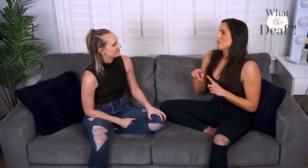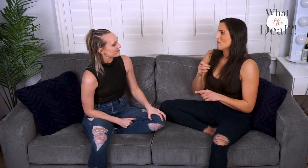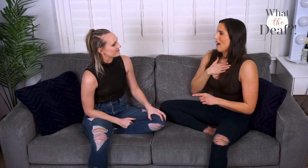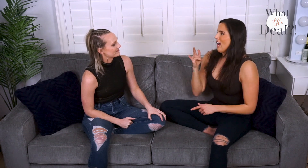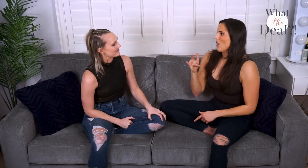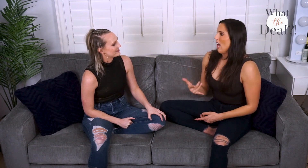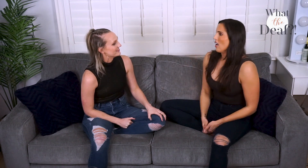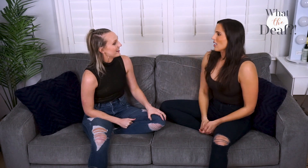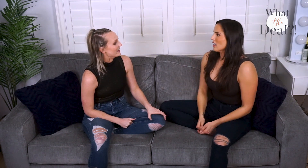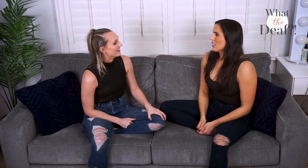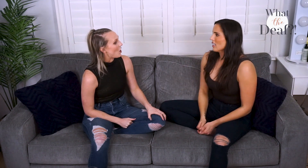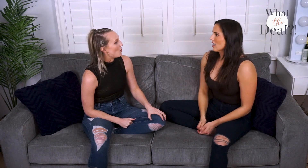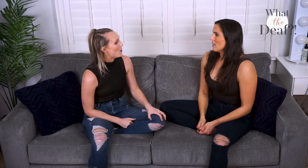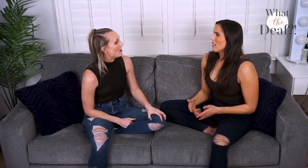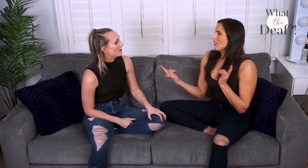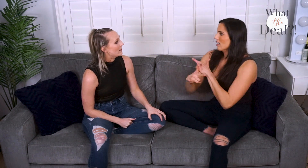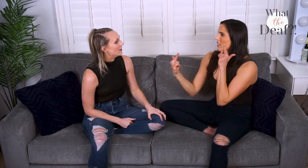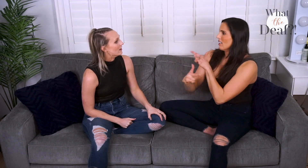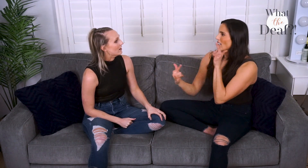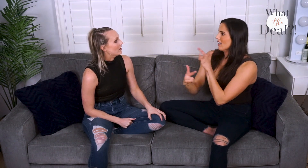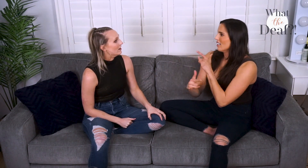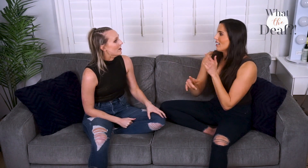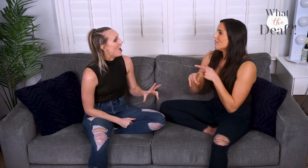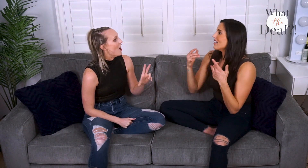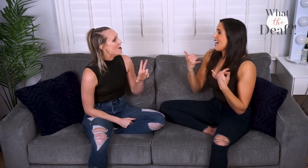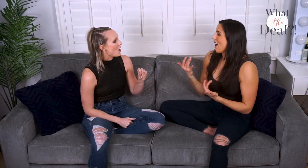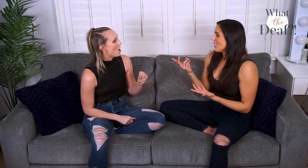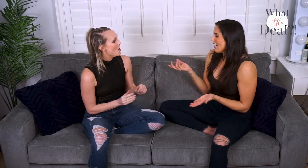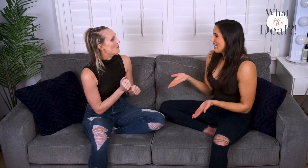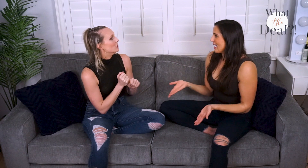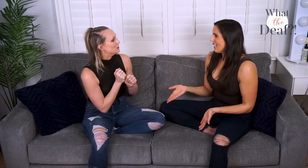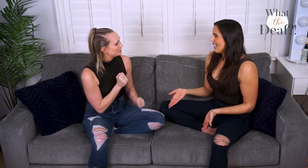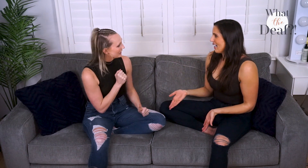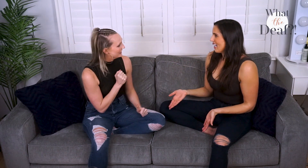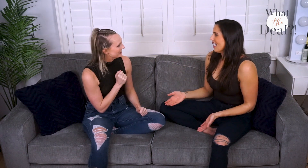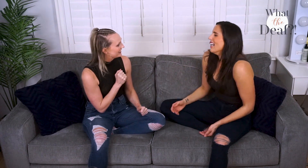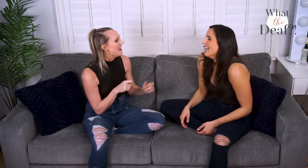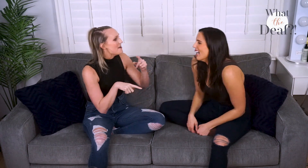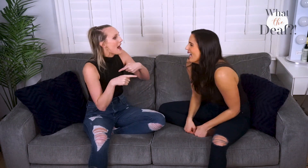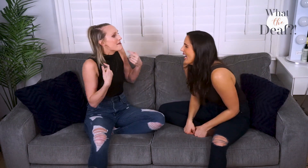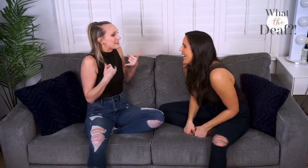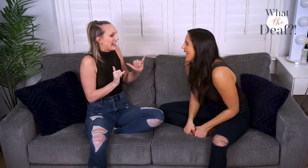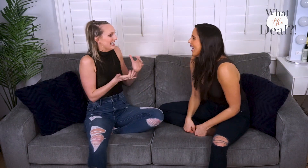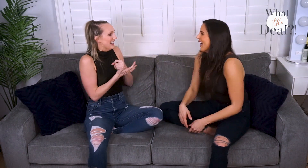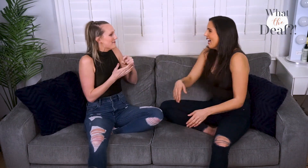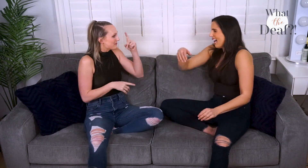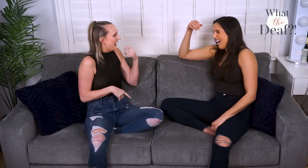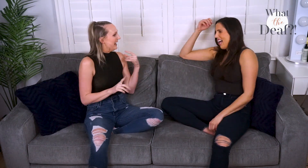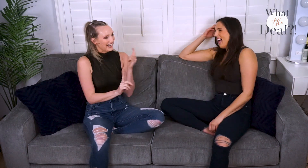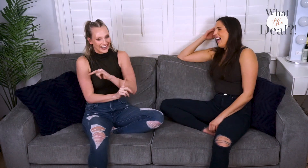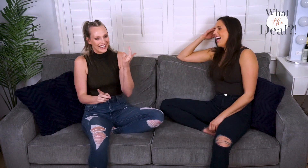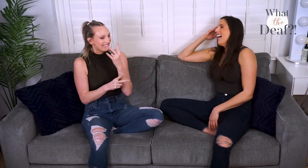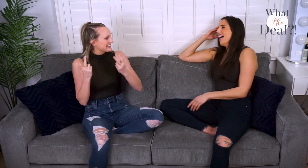from my airline. Oh yeah. 'Cause we just kept going back and forth. No shit, I'm still earning points,